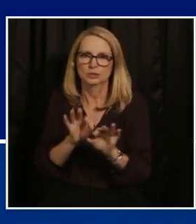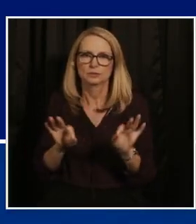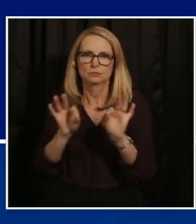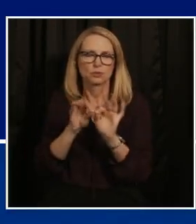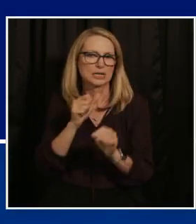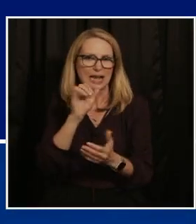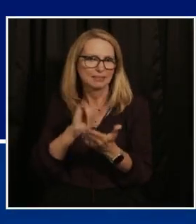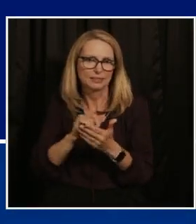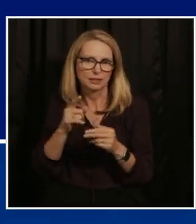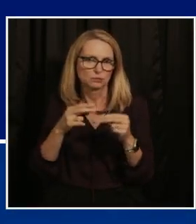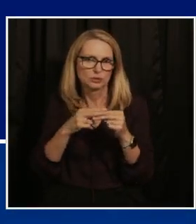we'll get to it in just a moment